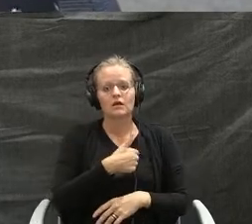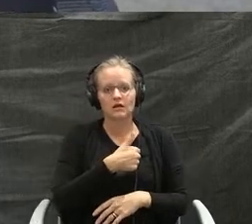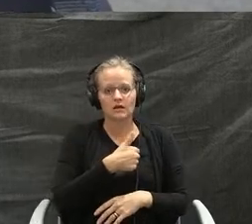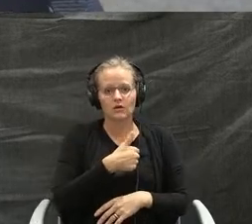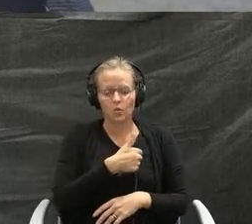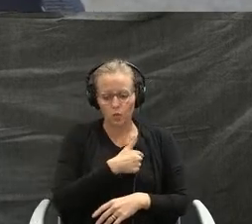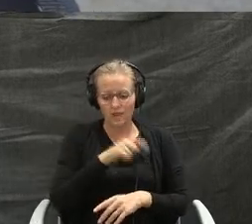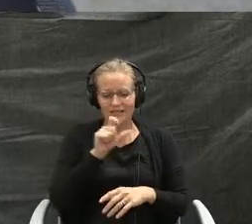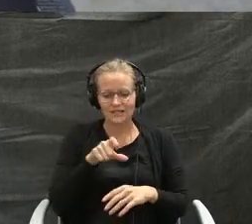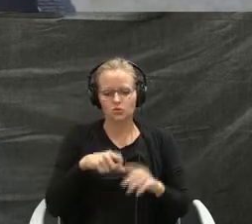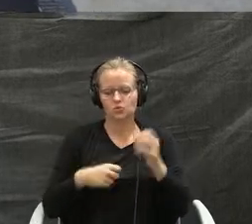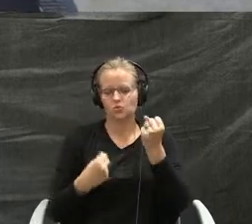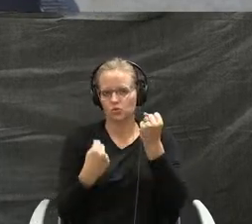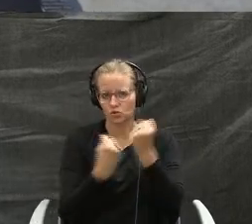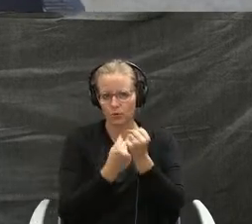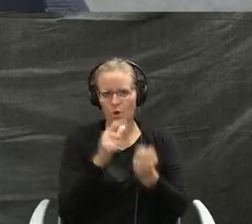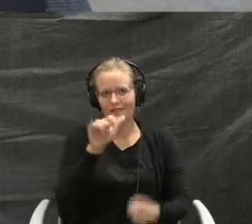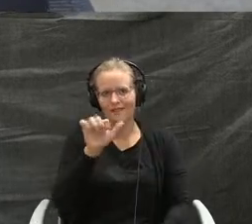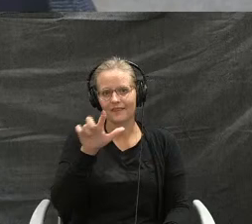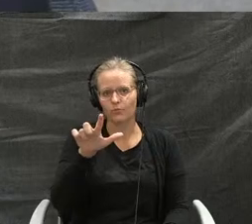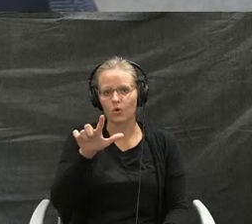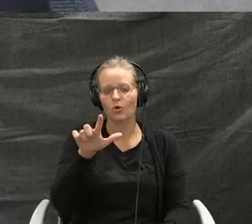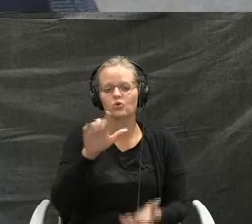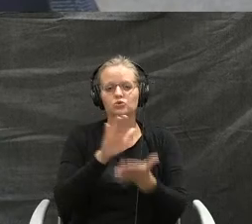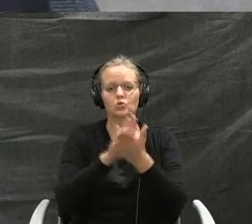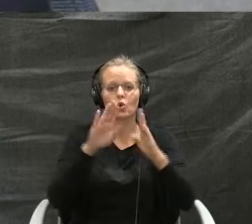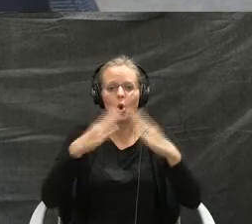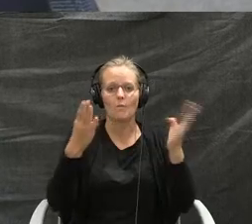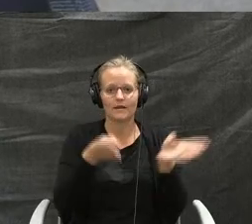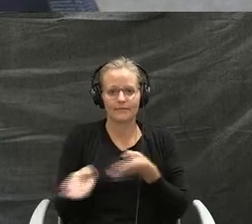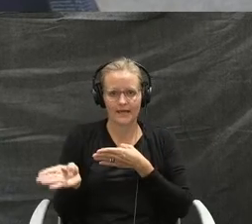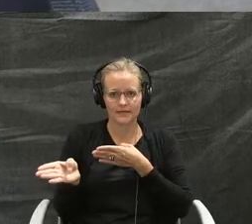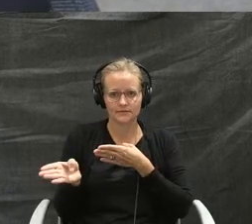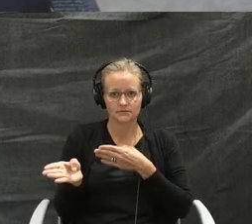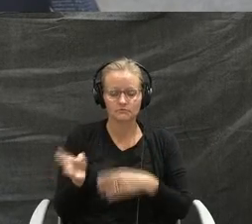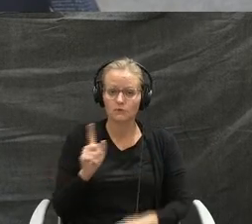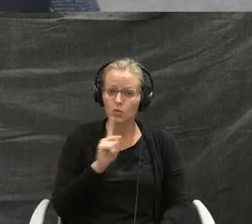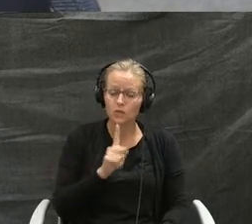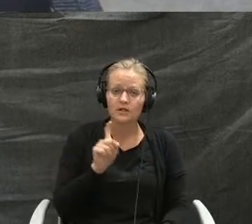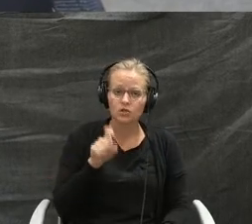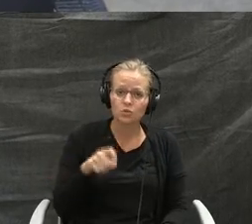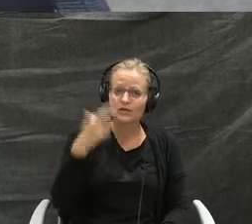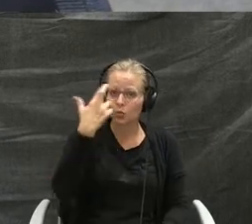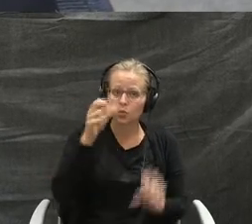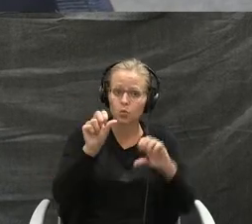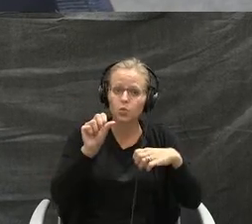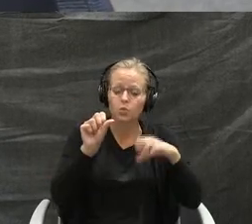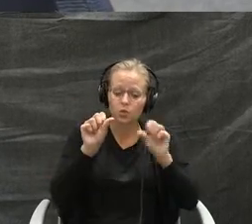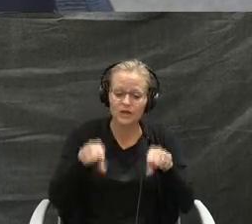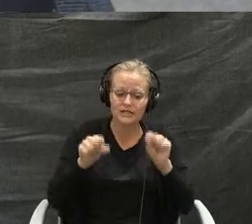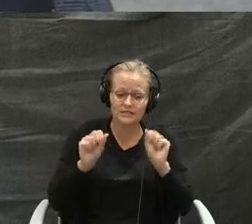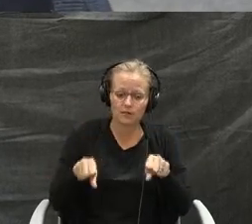This should include reasonable efforts at stemming COVID-19 transmission, but that brings me back to the districts model. The